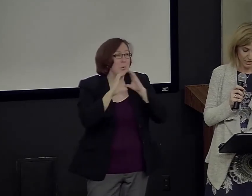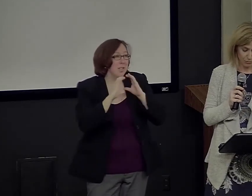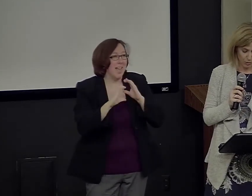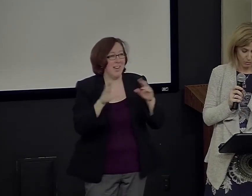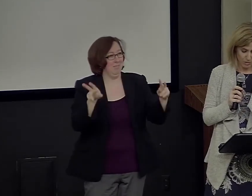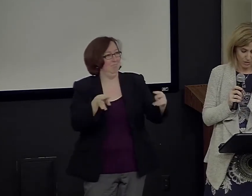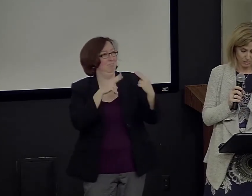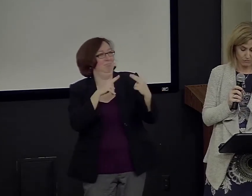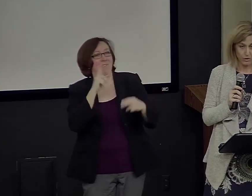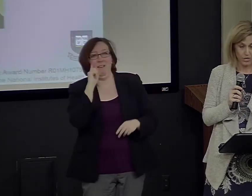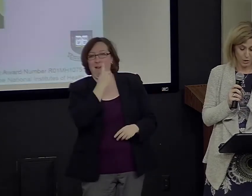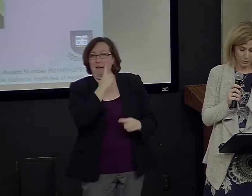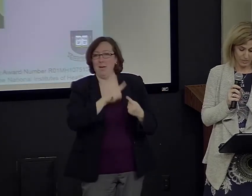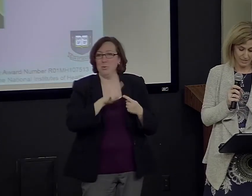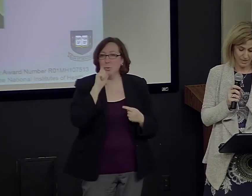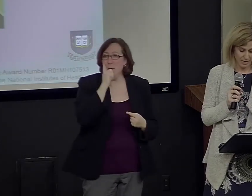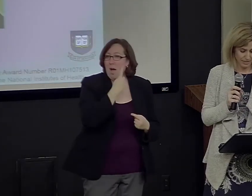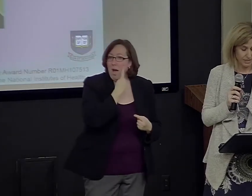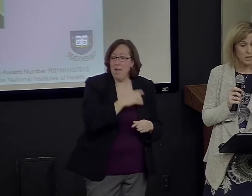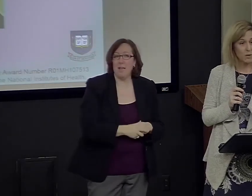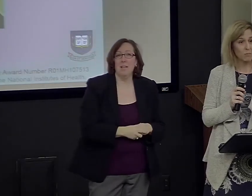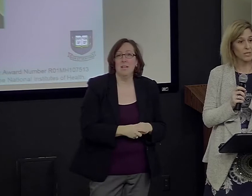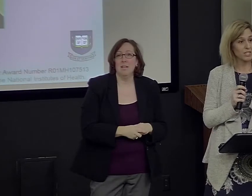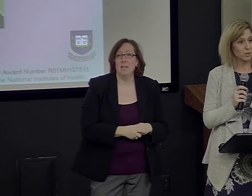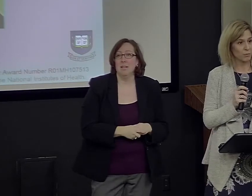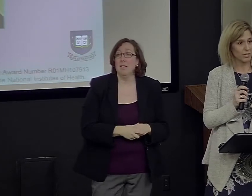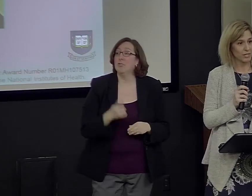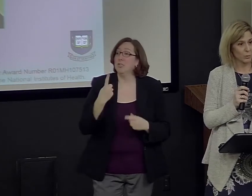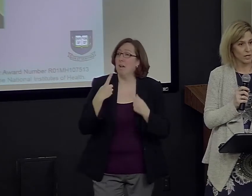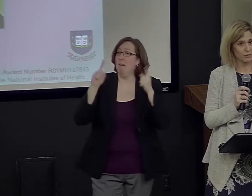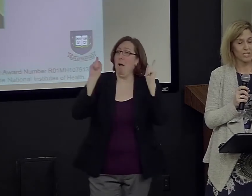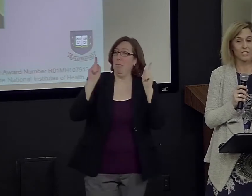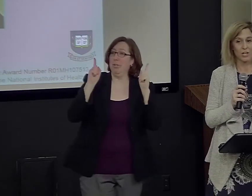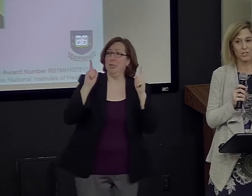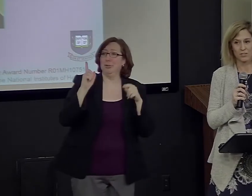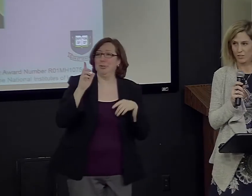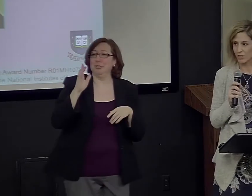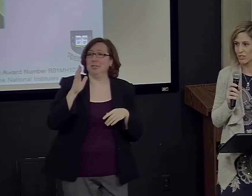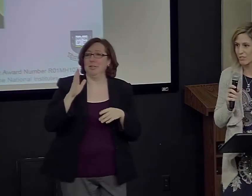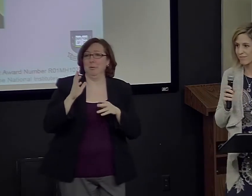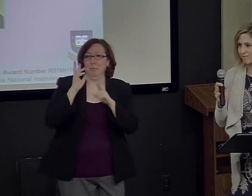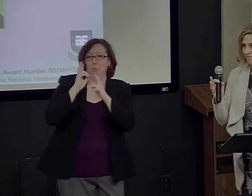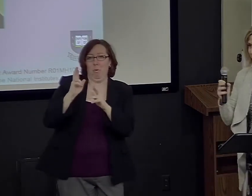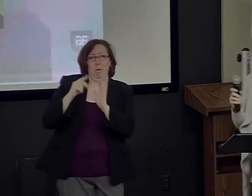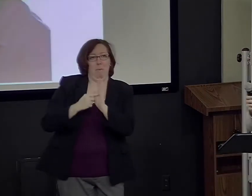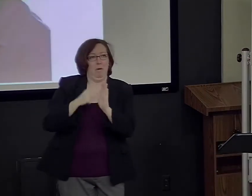and a role model for young women in science, please join me in welcoming Dr. Hirsch.